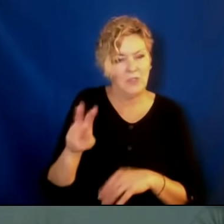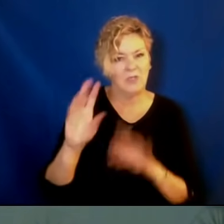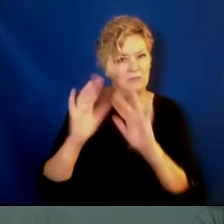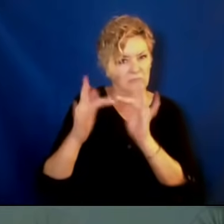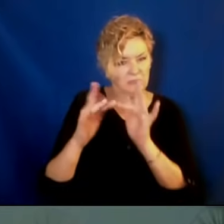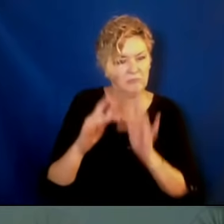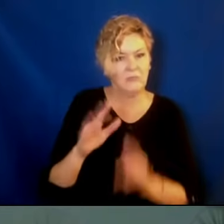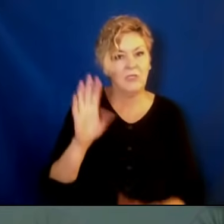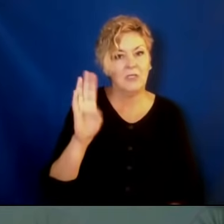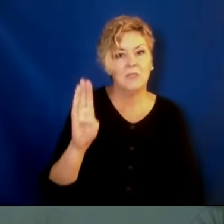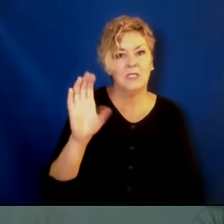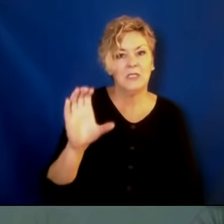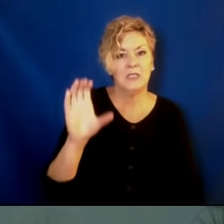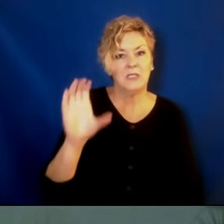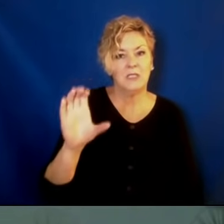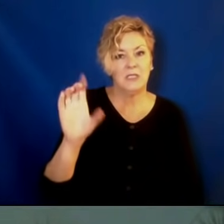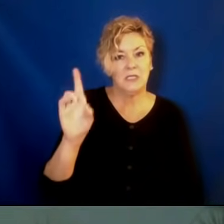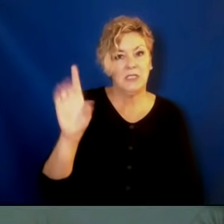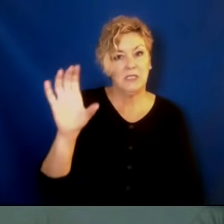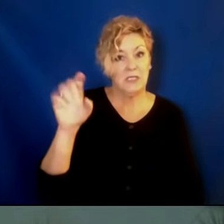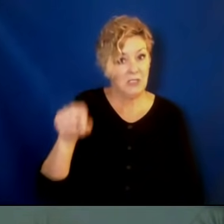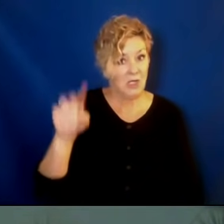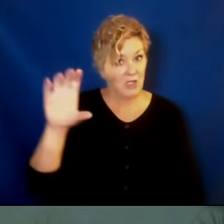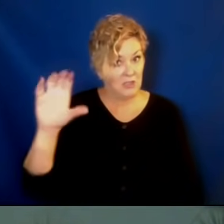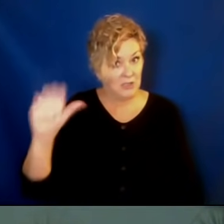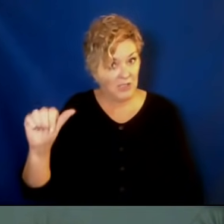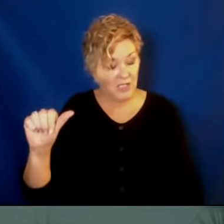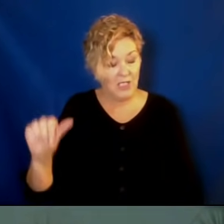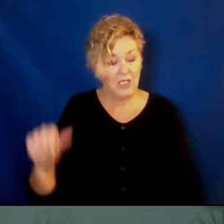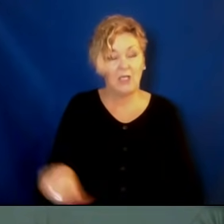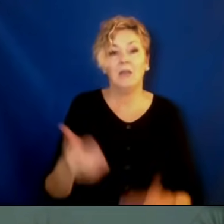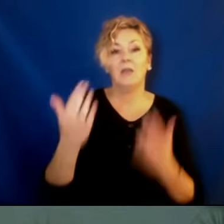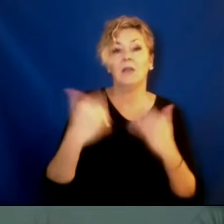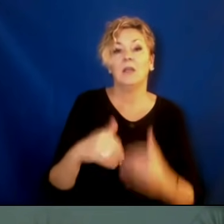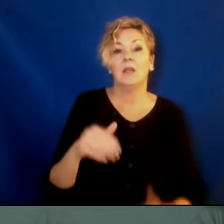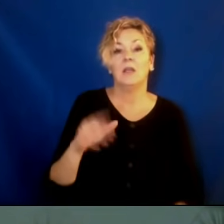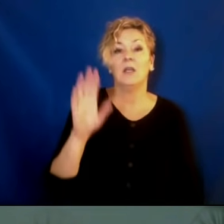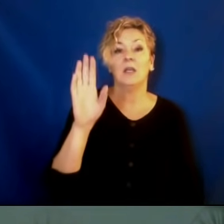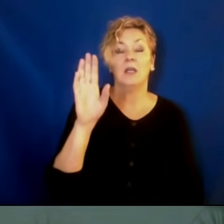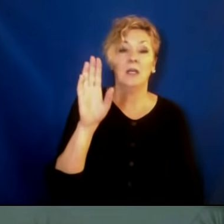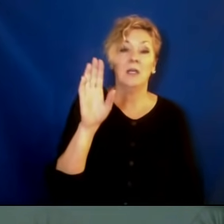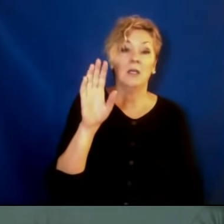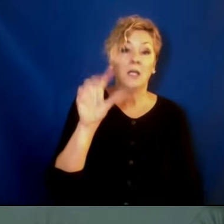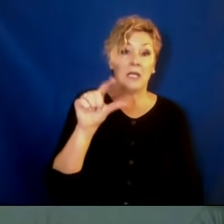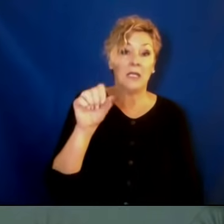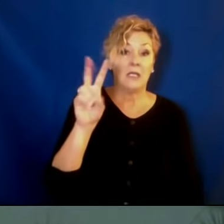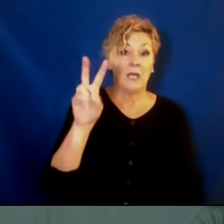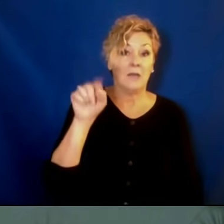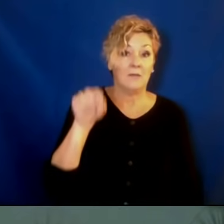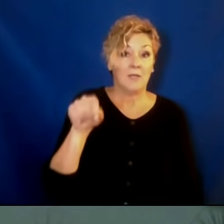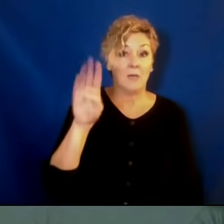It is a science-based response so it's not something we cannot predict ahead of time. to maintain during a pandemic, during a